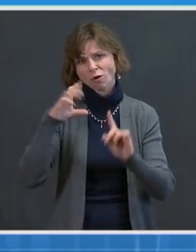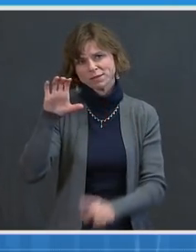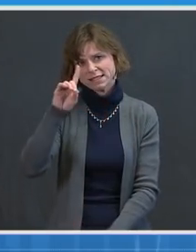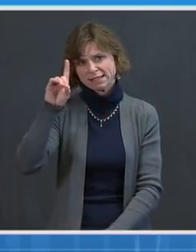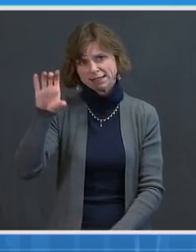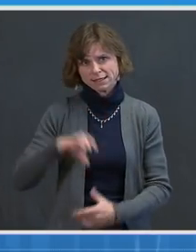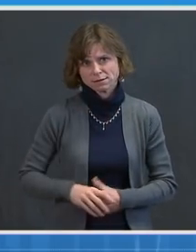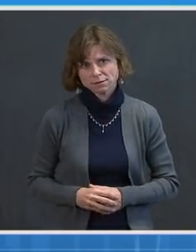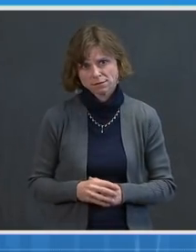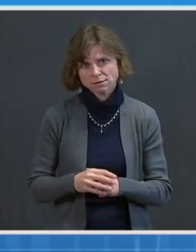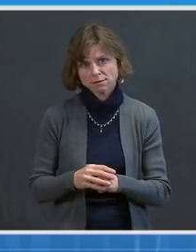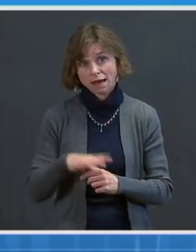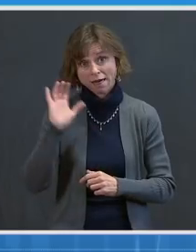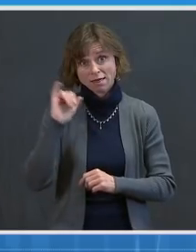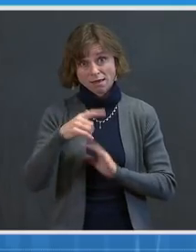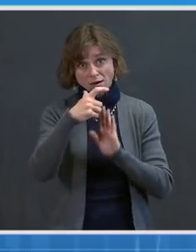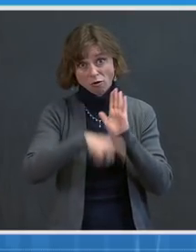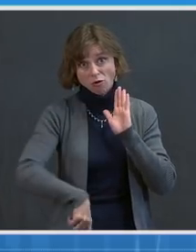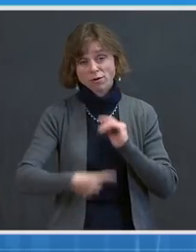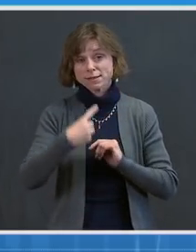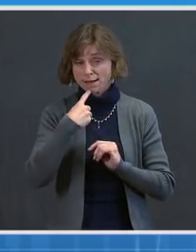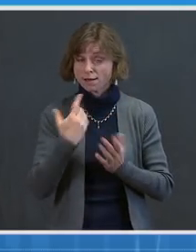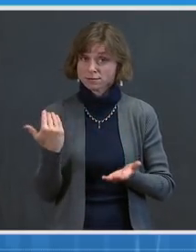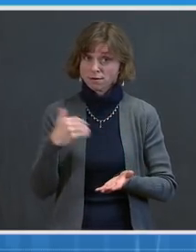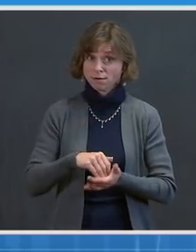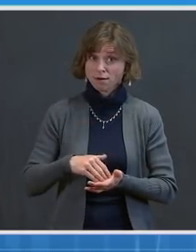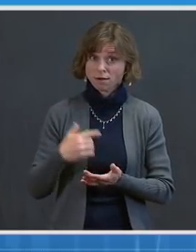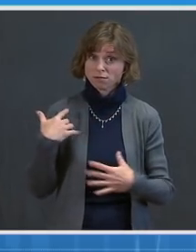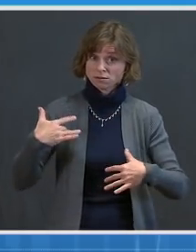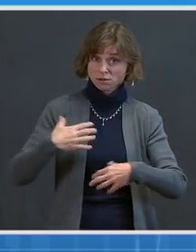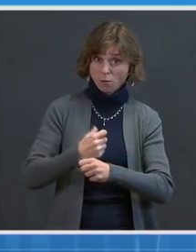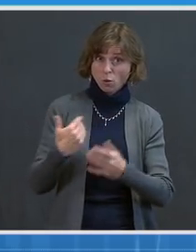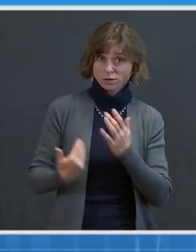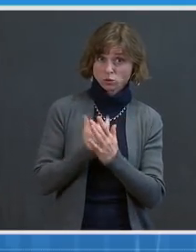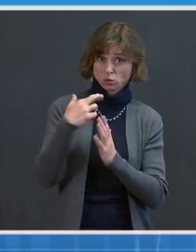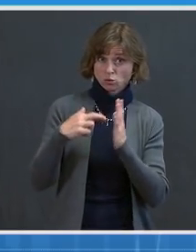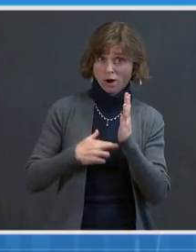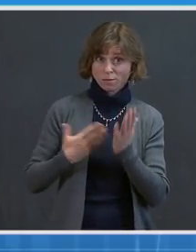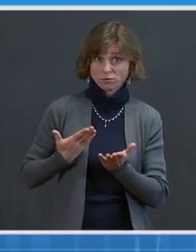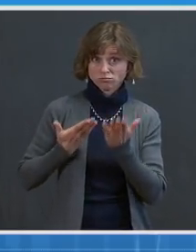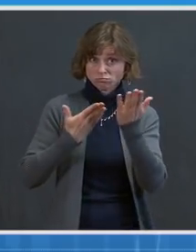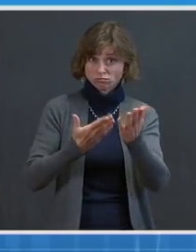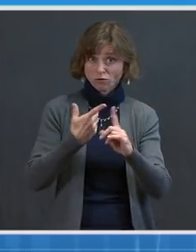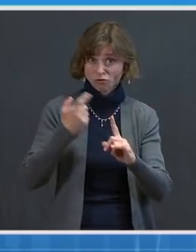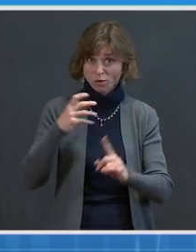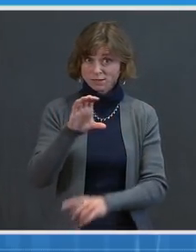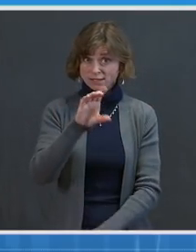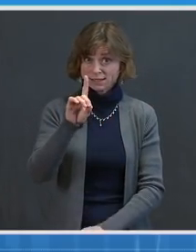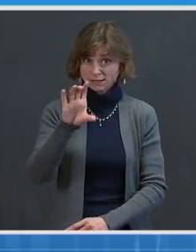In the commentary, we again summarize the new recommendations from CDC: that fully vaccinated people can visit